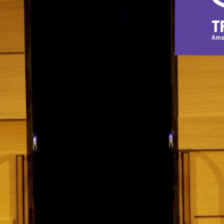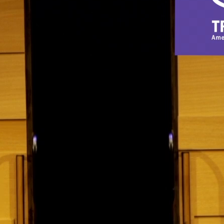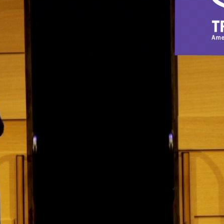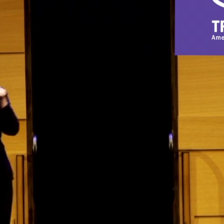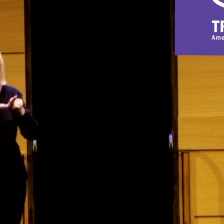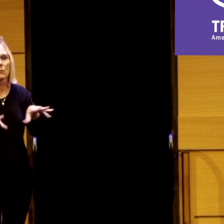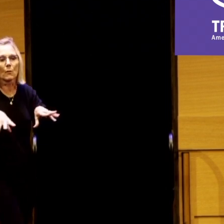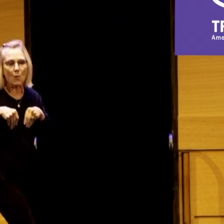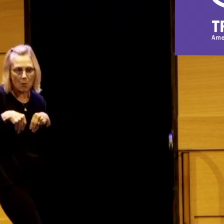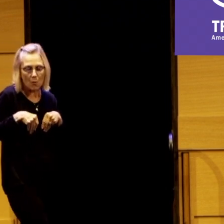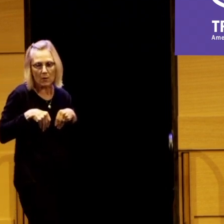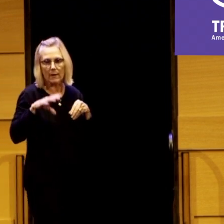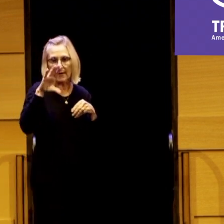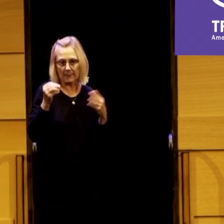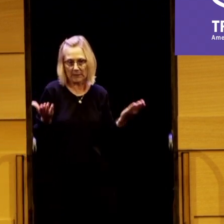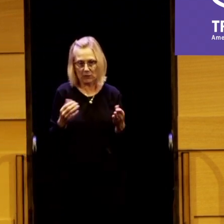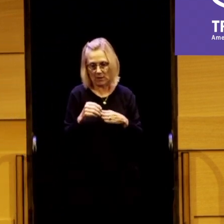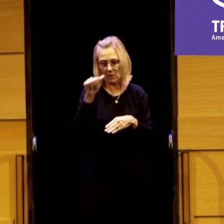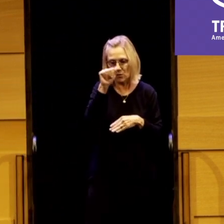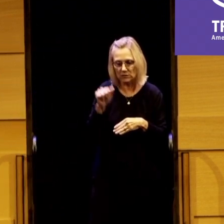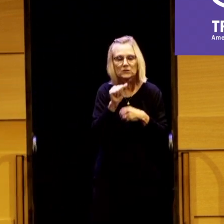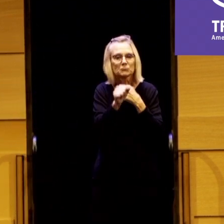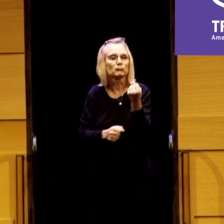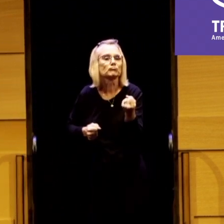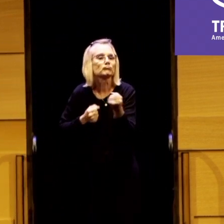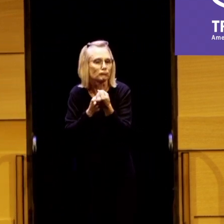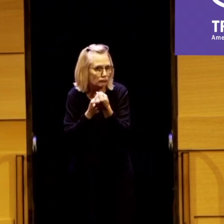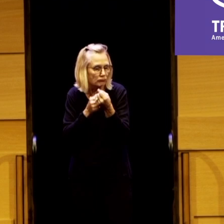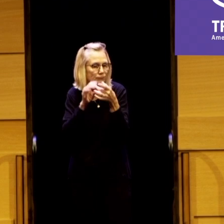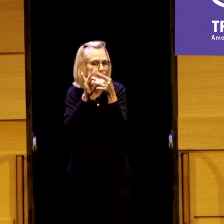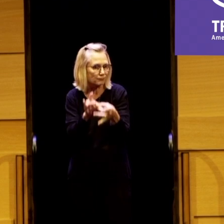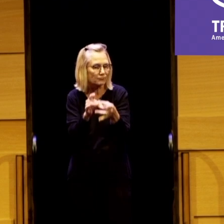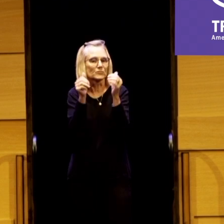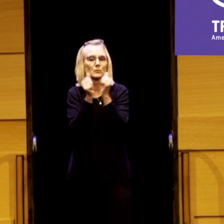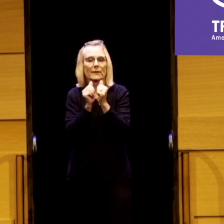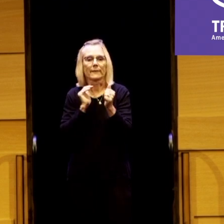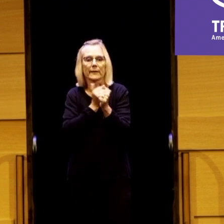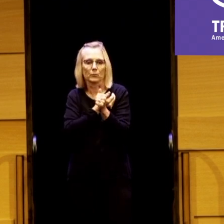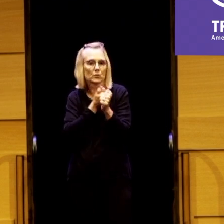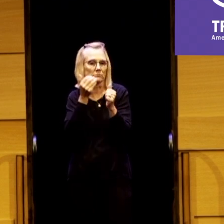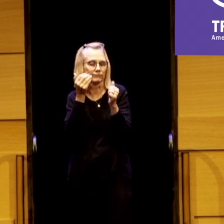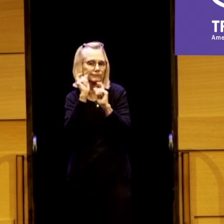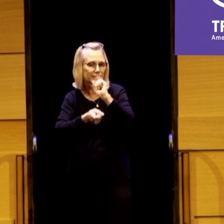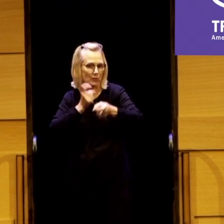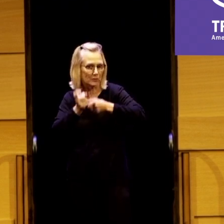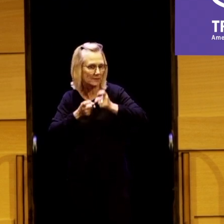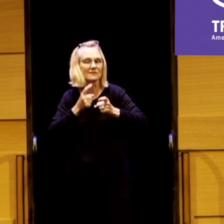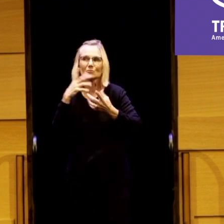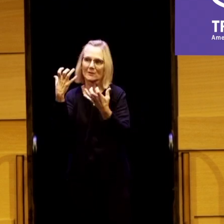TWA is a local company here in Austin who sponsored us through donations.